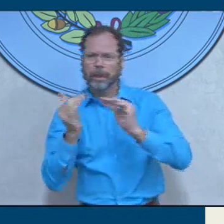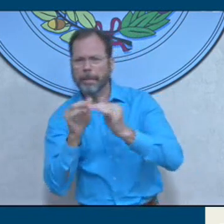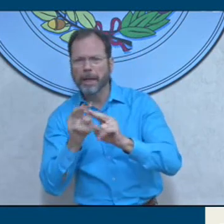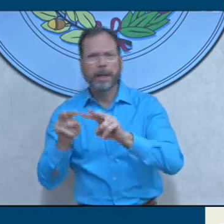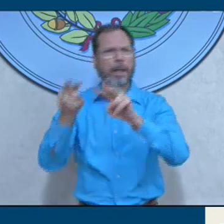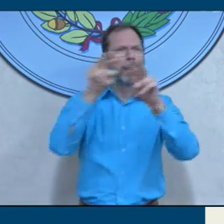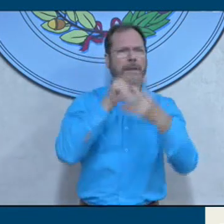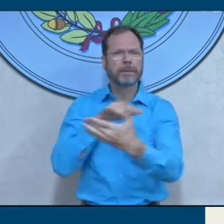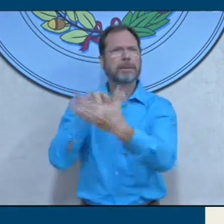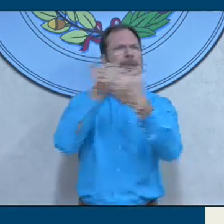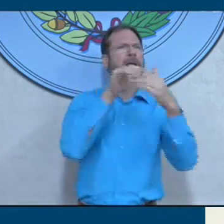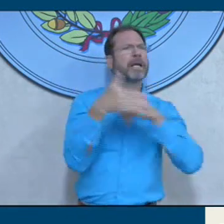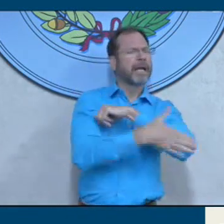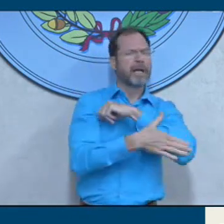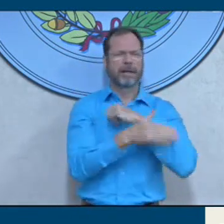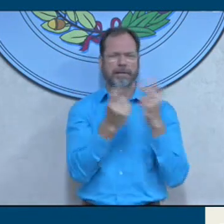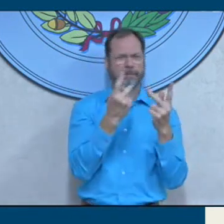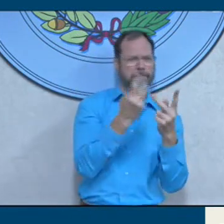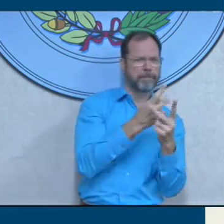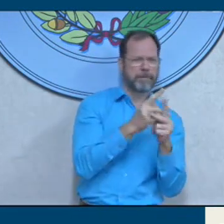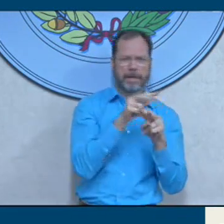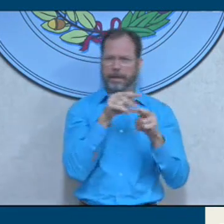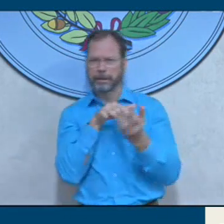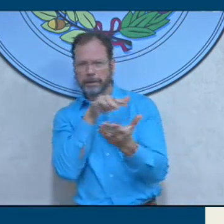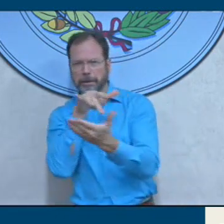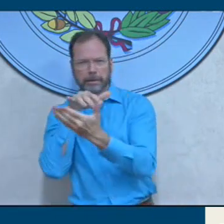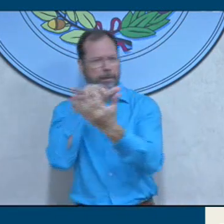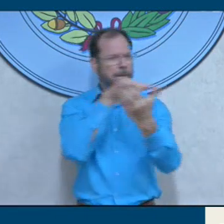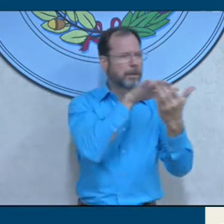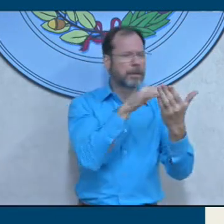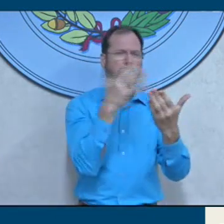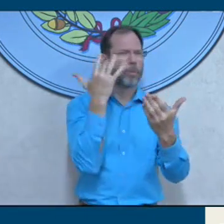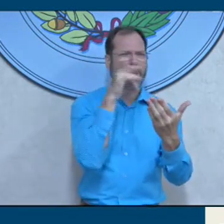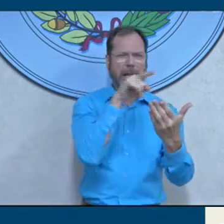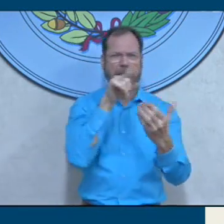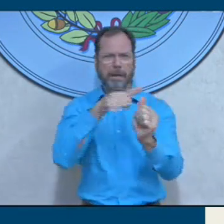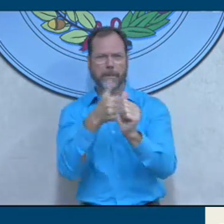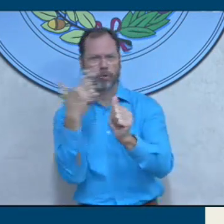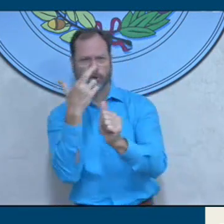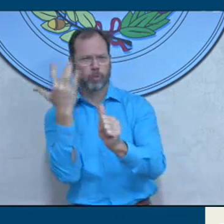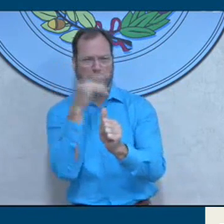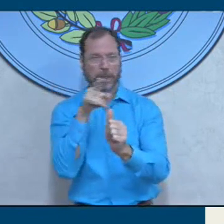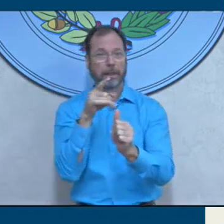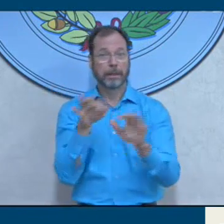THE SAME TYPE OF ANALYSIS THAT WE USE ON AN ONGOING BASIS AS WE LOOK INTO EACH AND EVERY COUNTY ACROSS THE ENTIRE